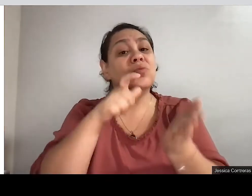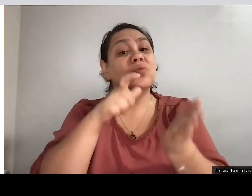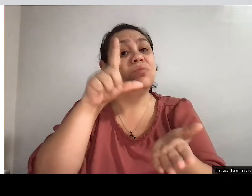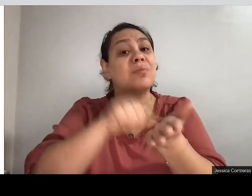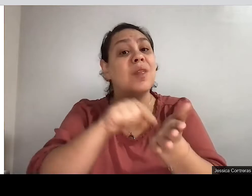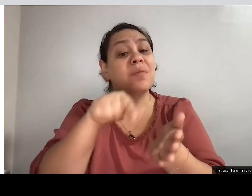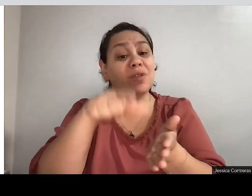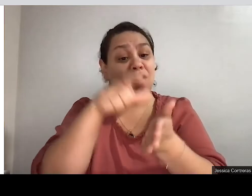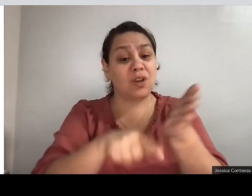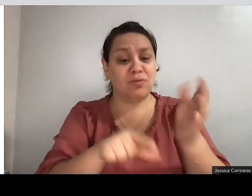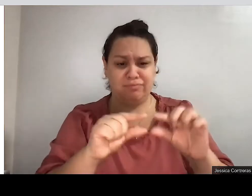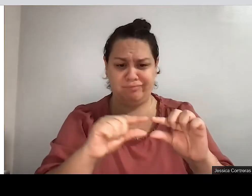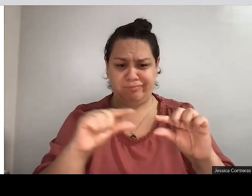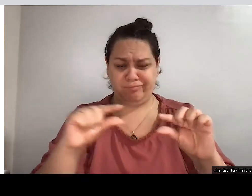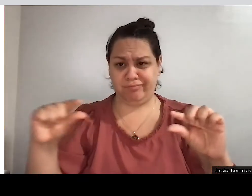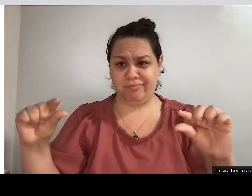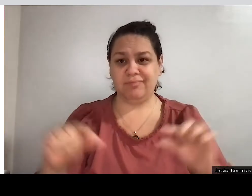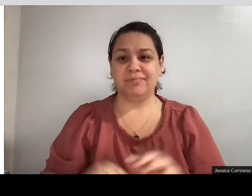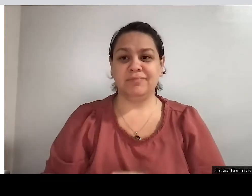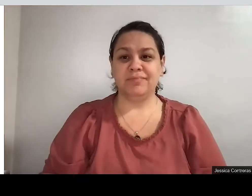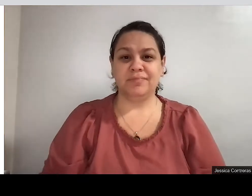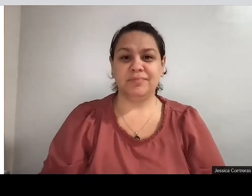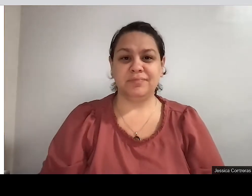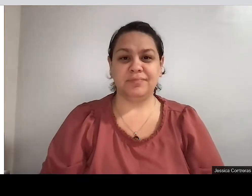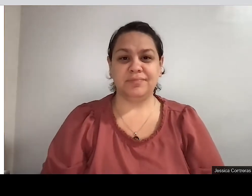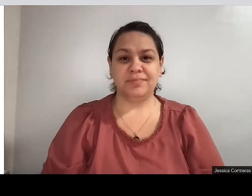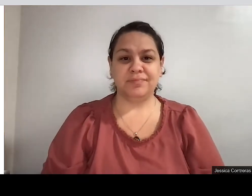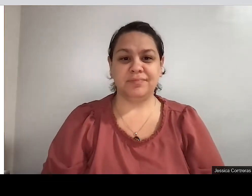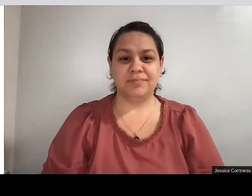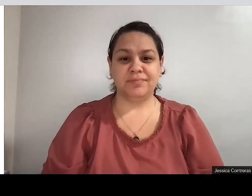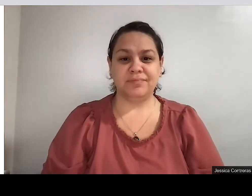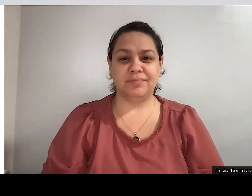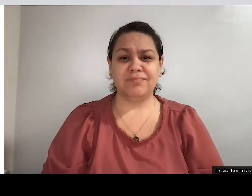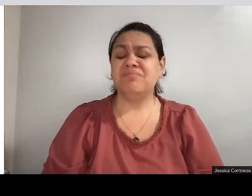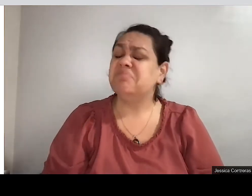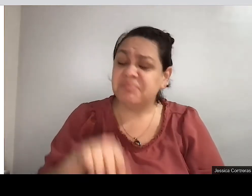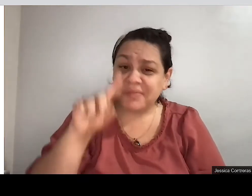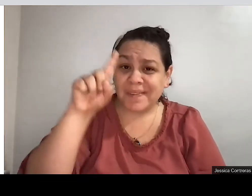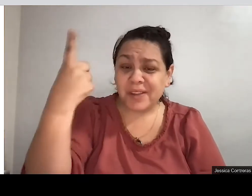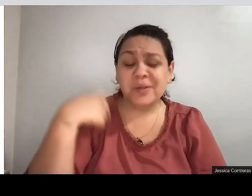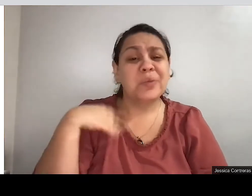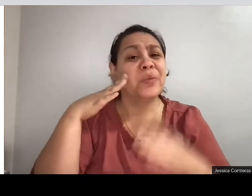This research was done by Rain Bosworth, Eli Binder, Sarah Tyler, and Jill Morford.